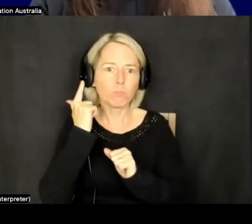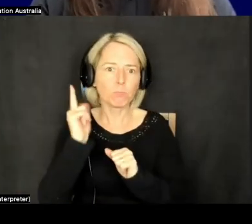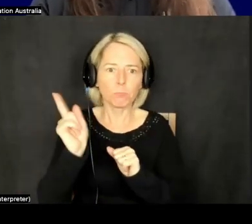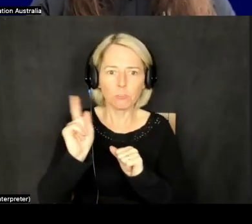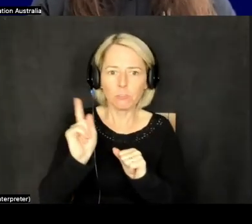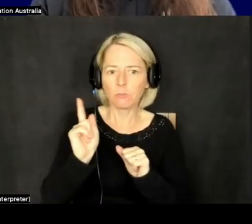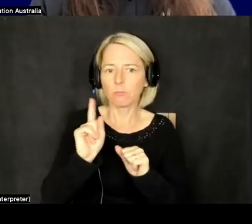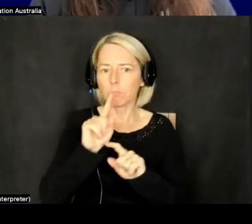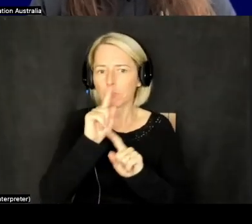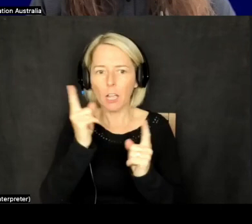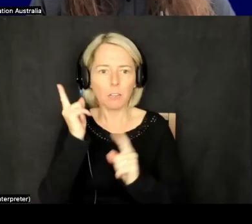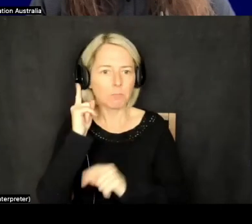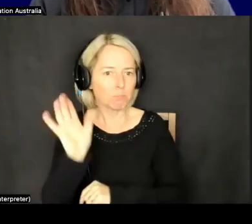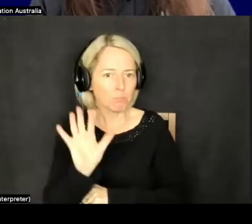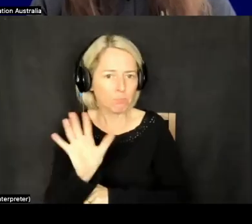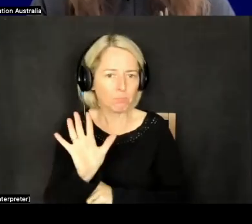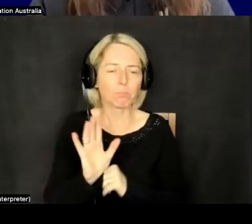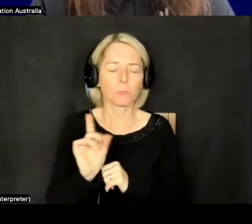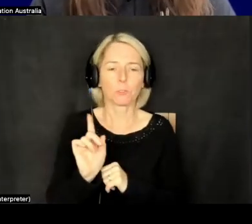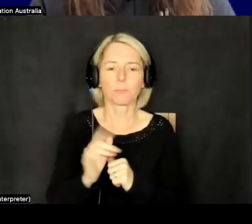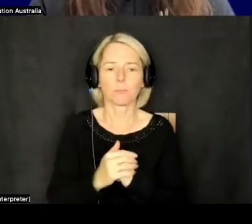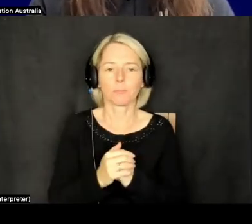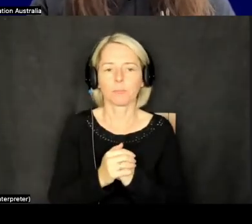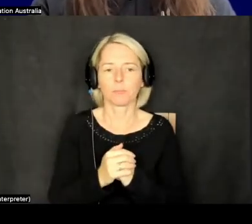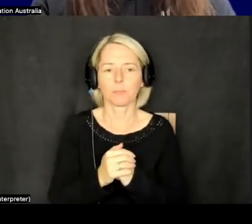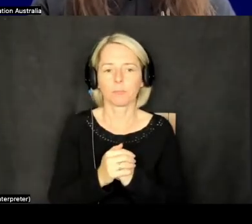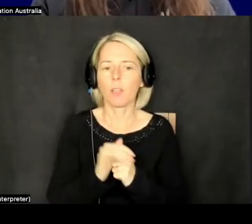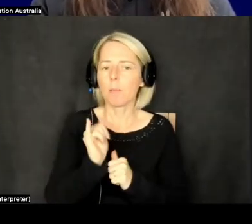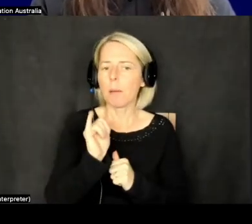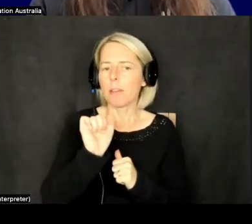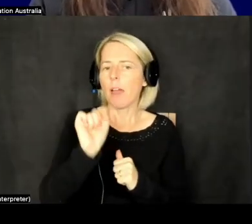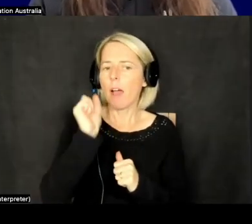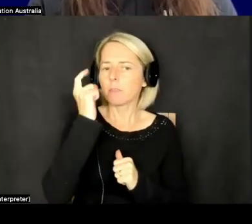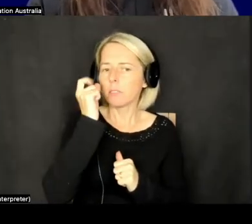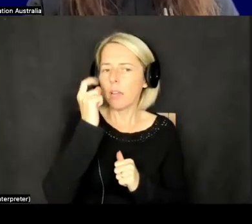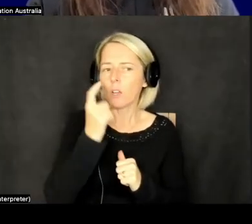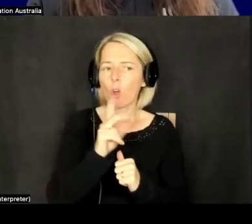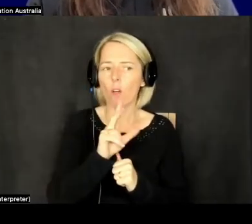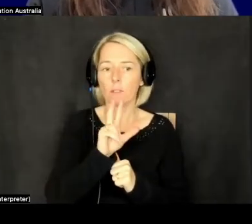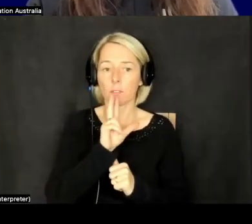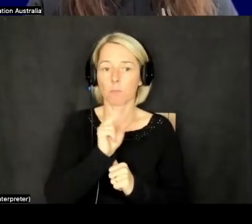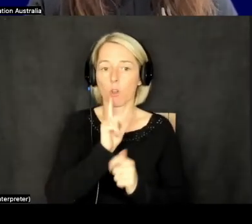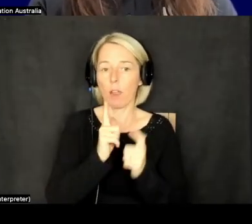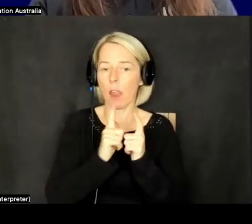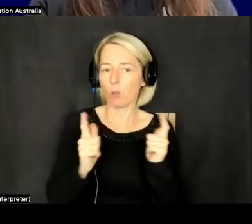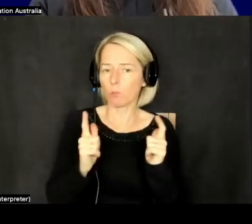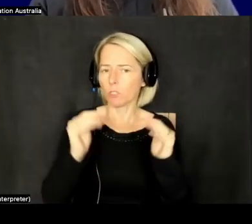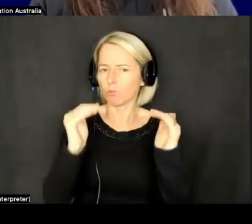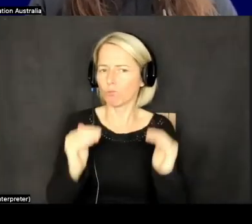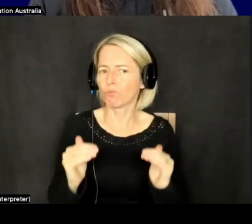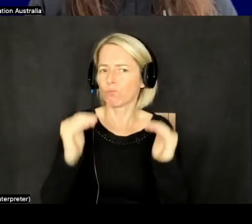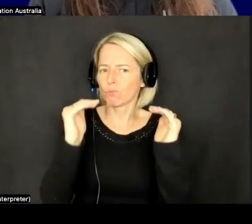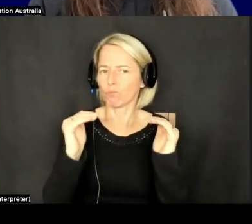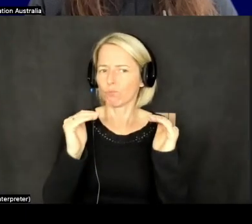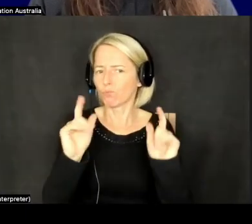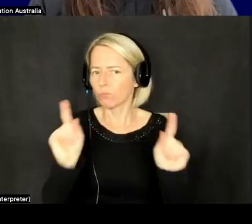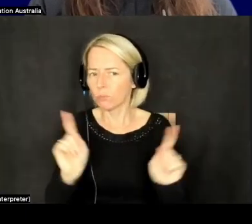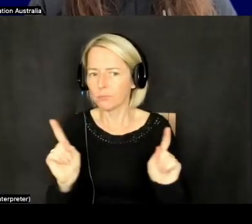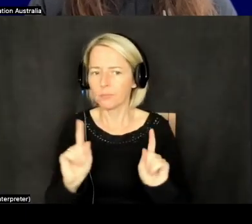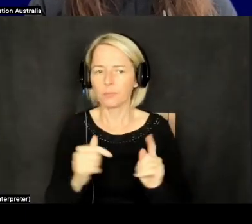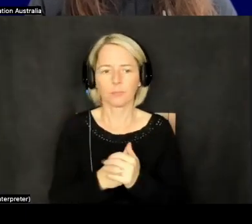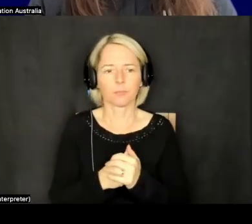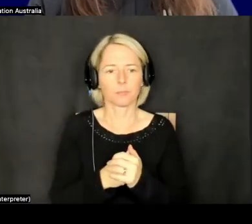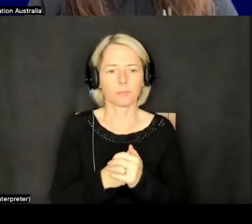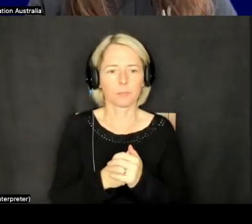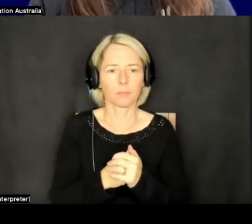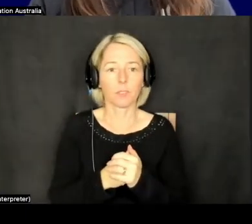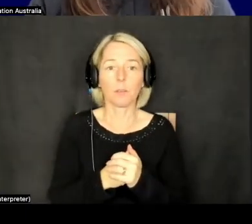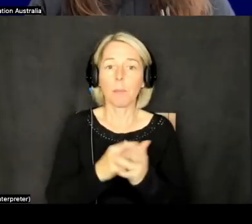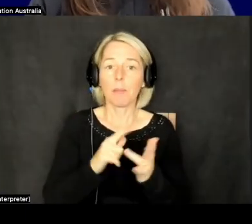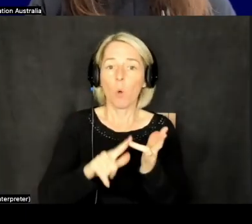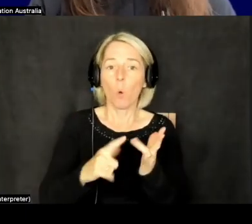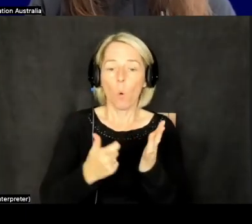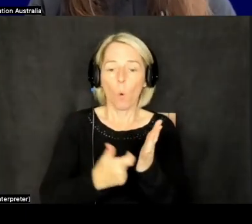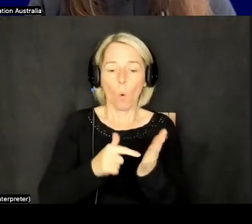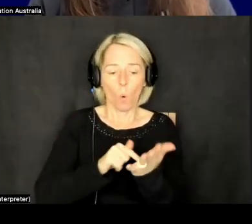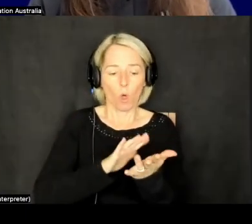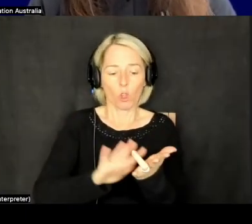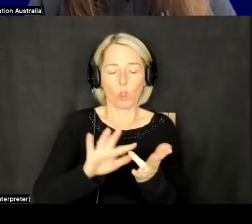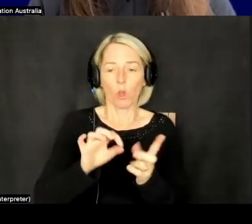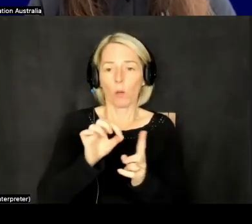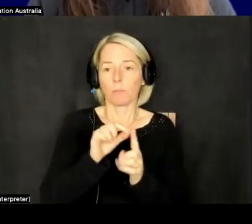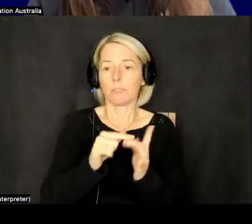understanding of spoken language potentially. You might even consult with the orthoptist because